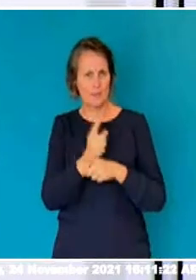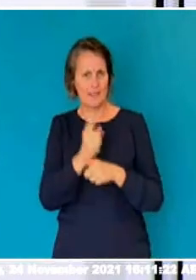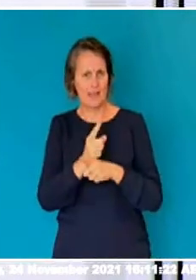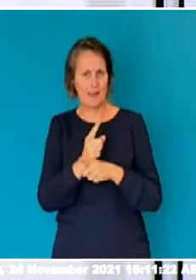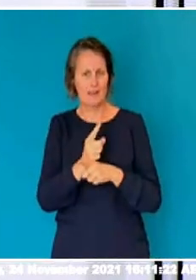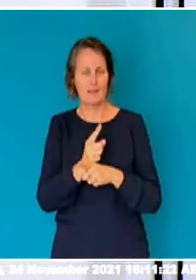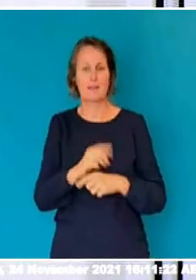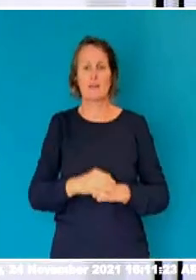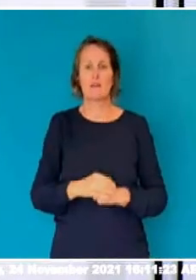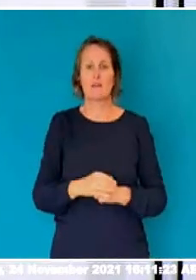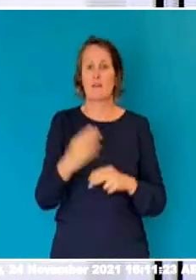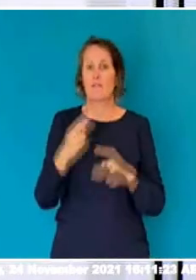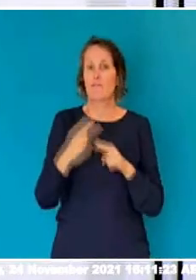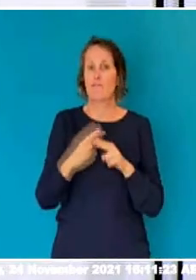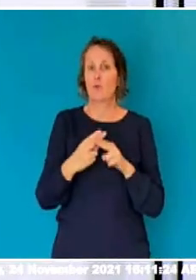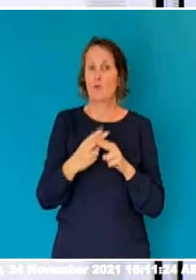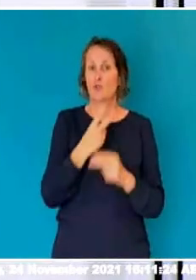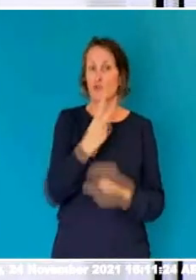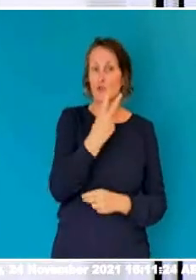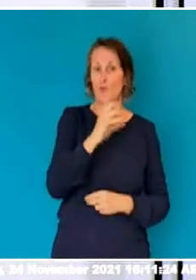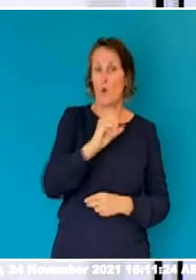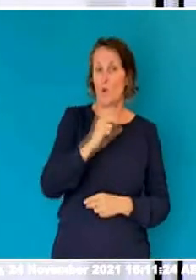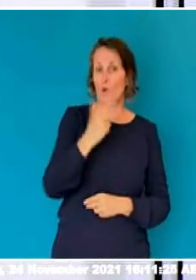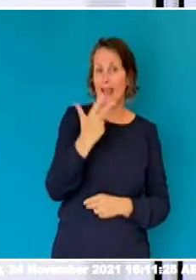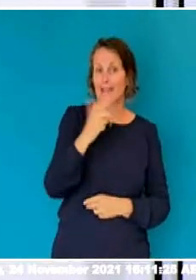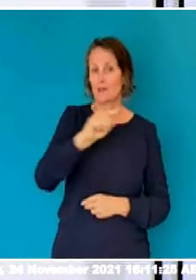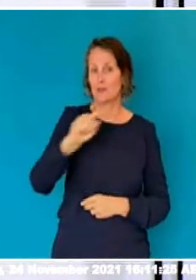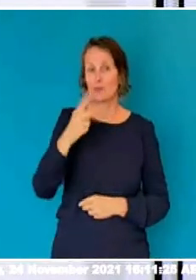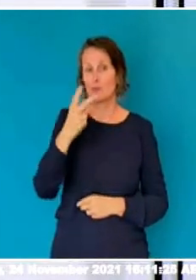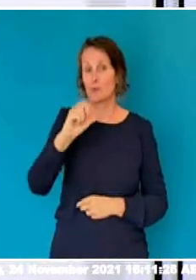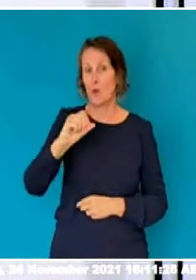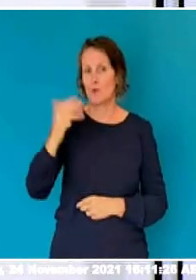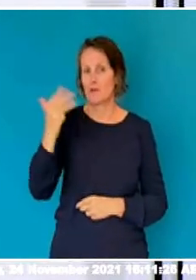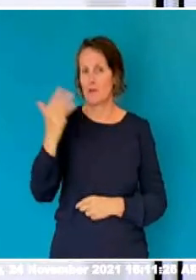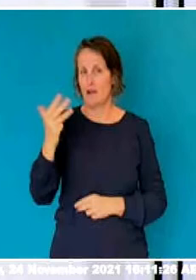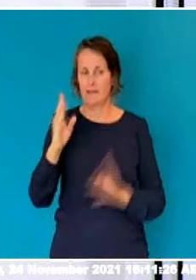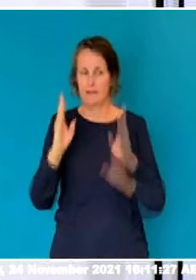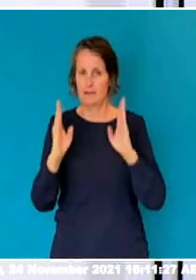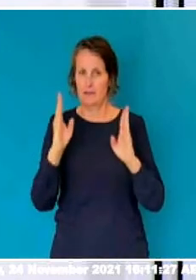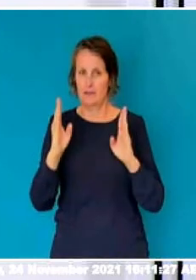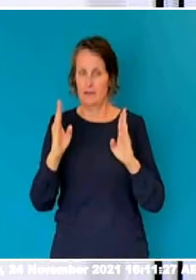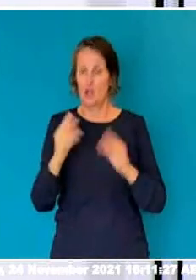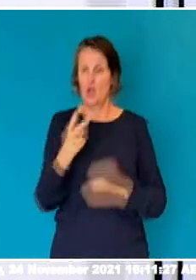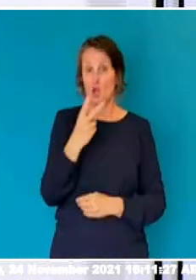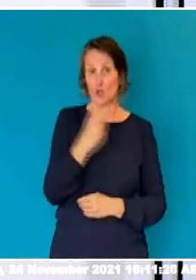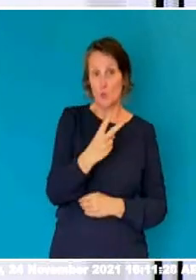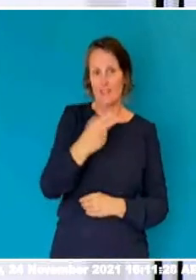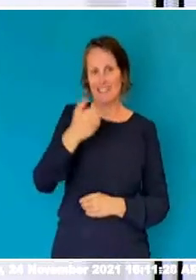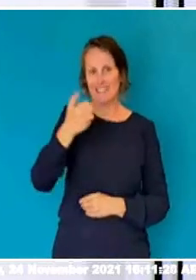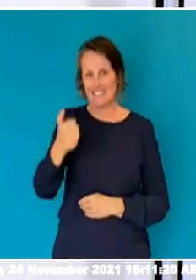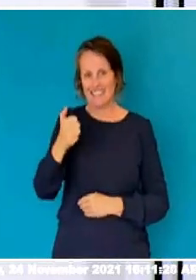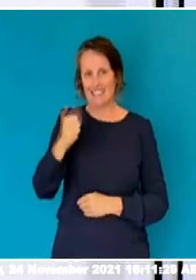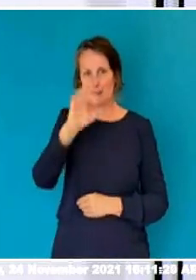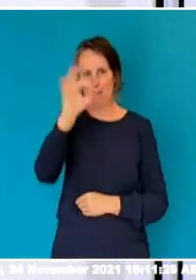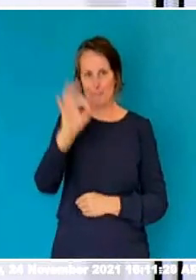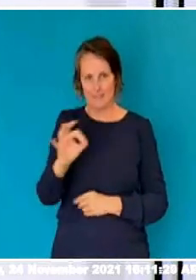the financial year 2018 to 2019, 26 per cent of employees who were